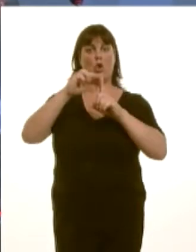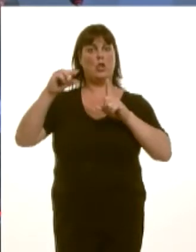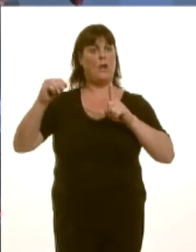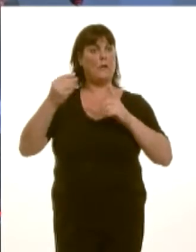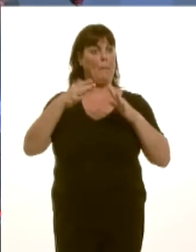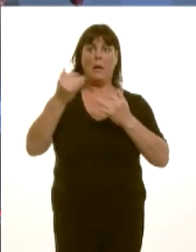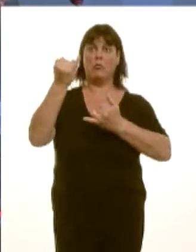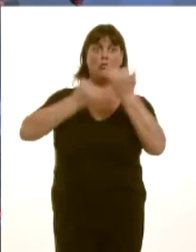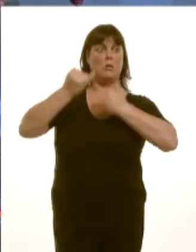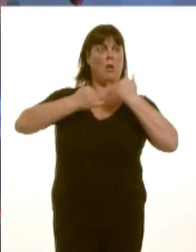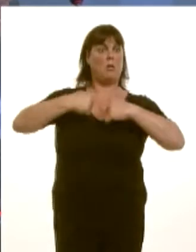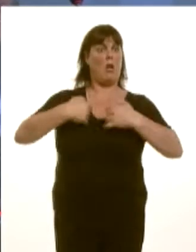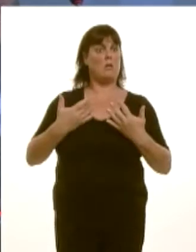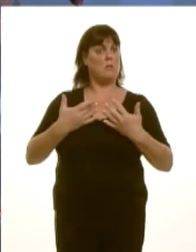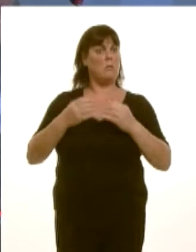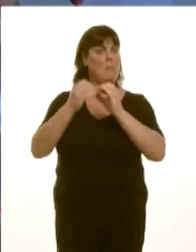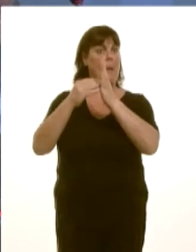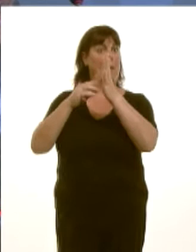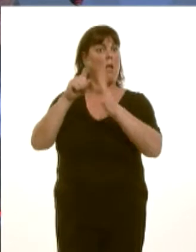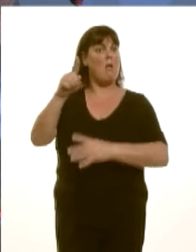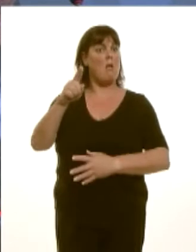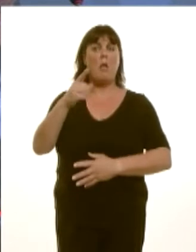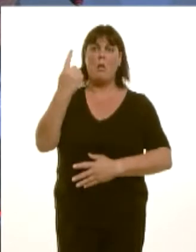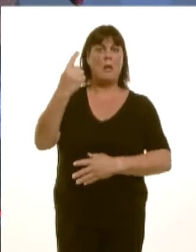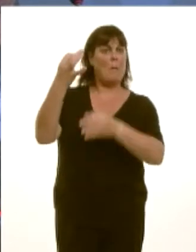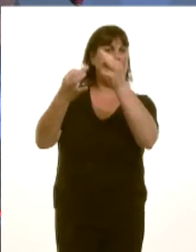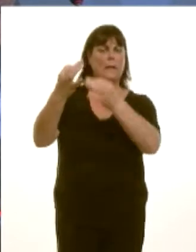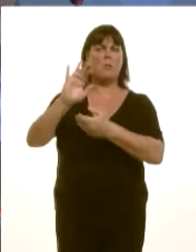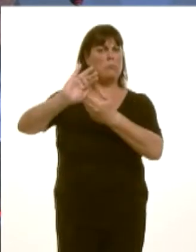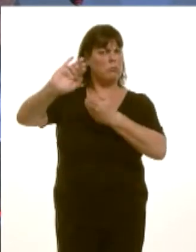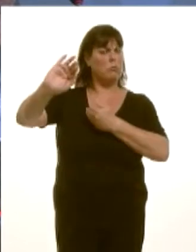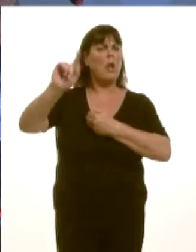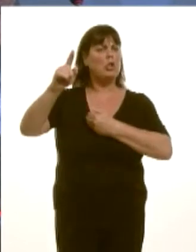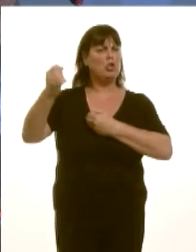It does not take a political position in this; it listens to its members and it acts.